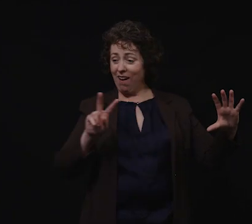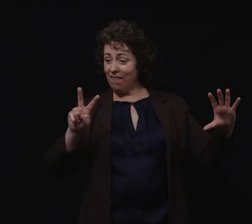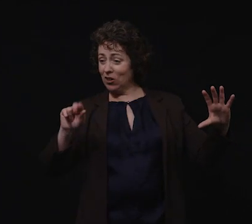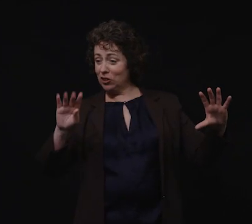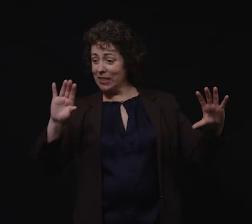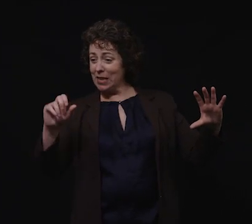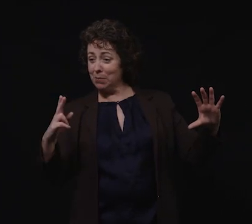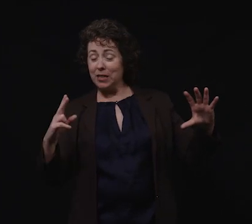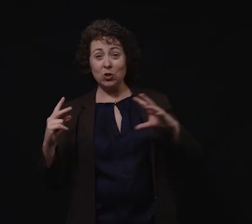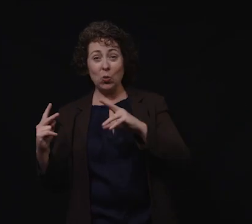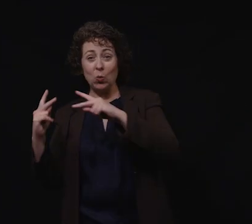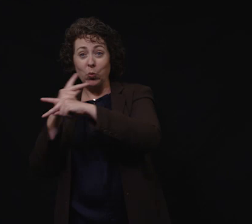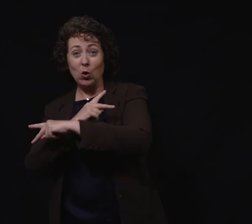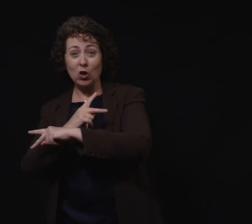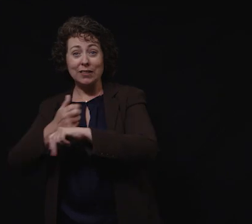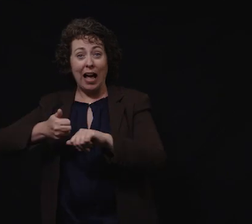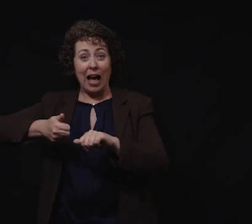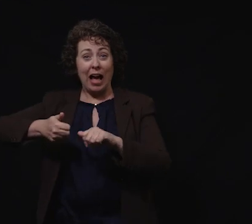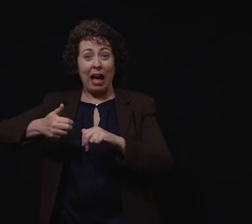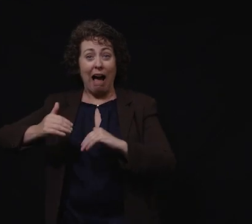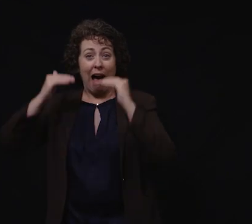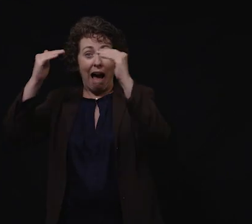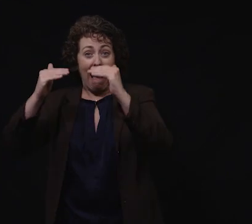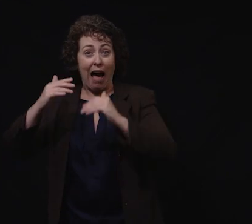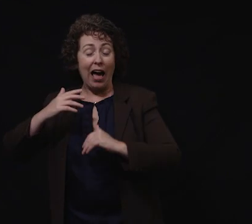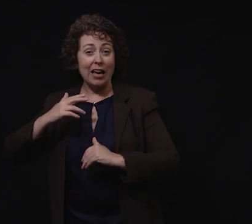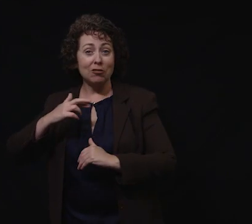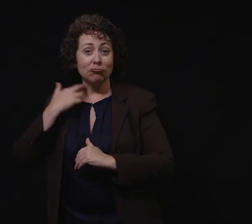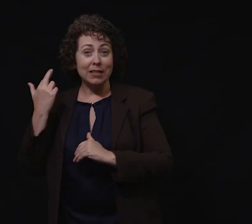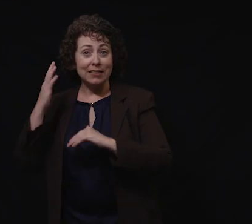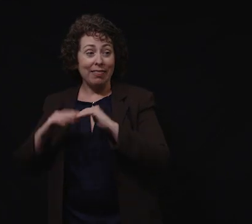We have a very effective stormwater system and we do